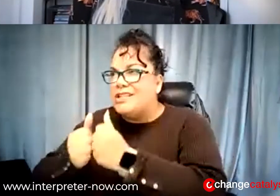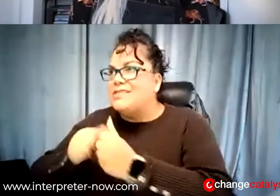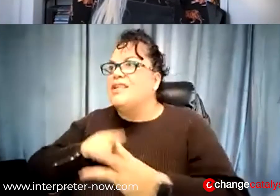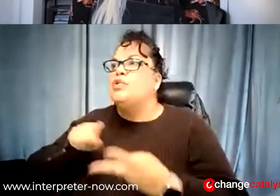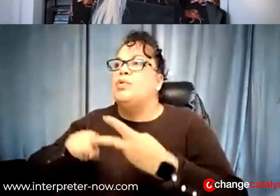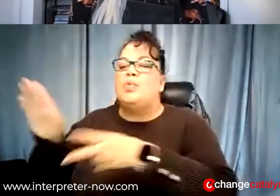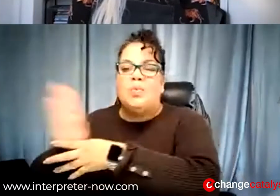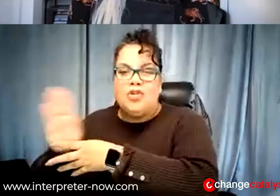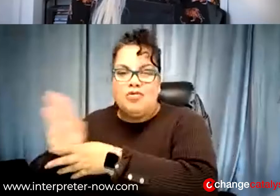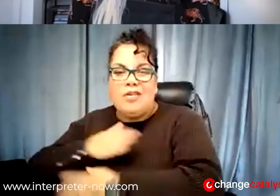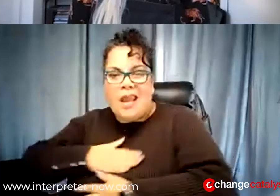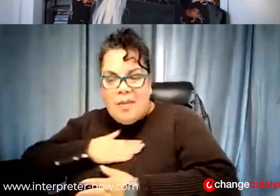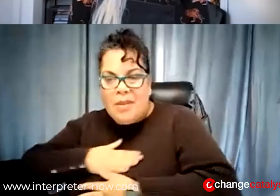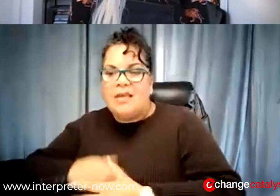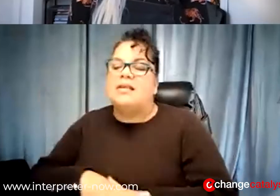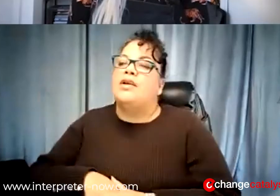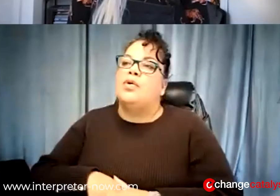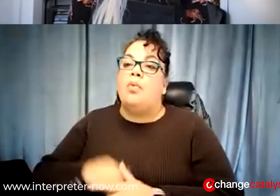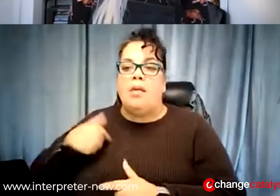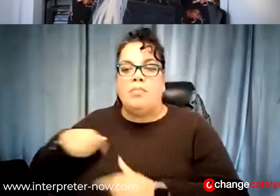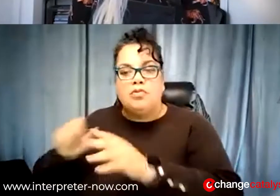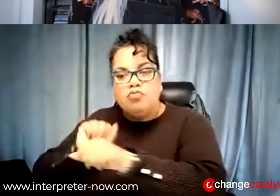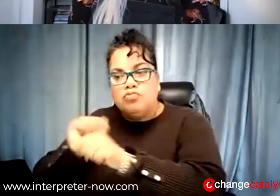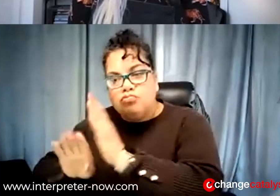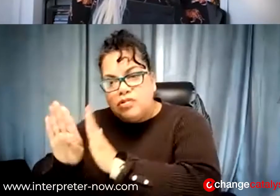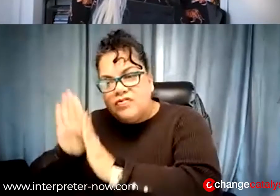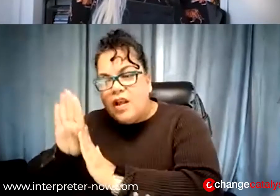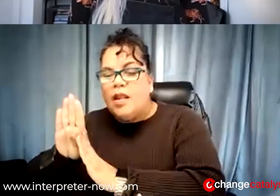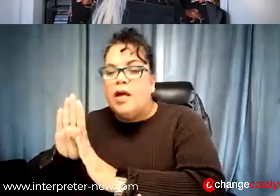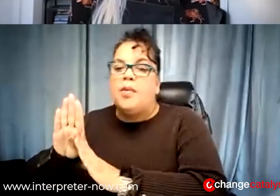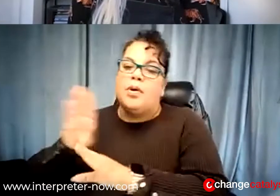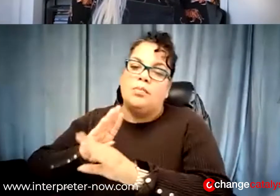And really, I've been in working to build brands and communities and grow early-stage